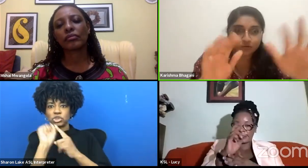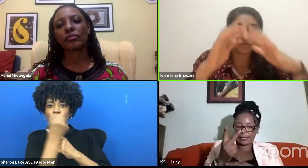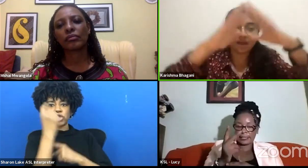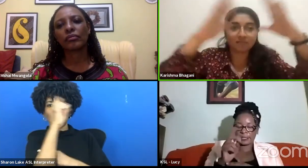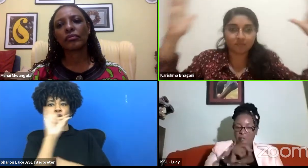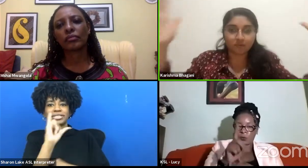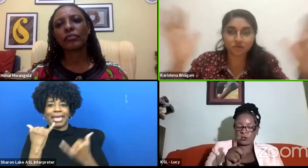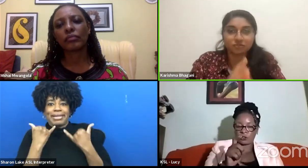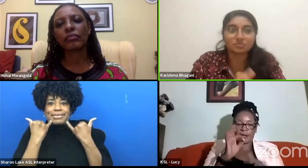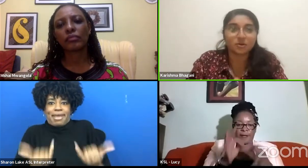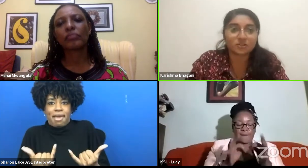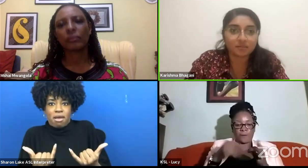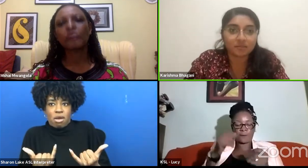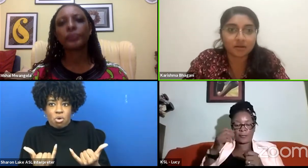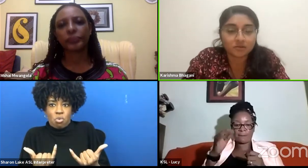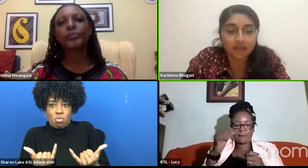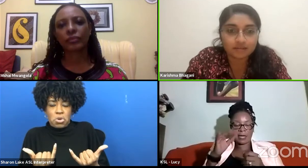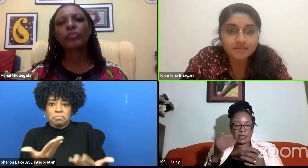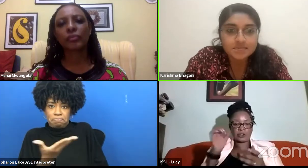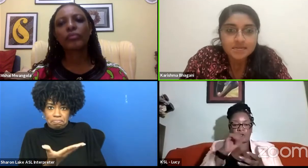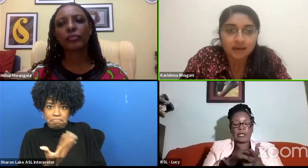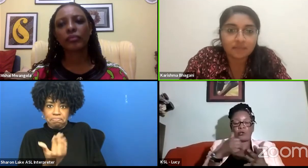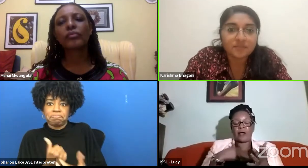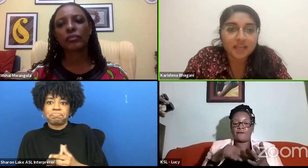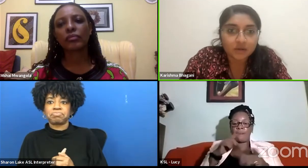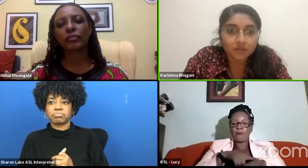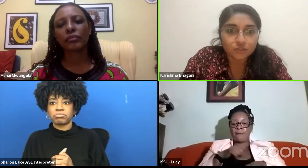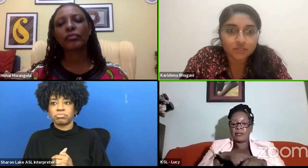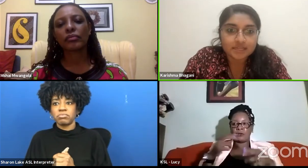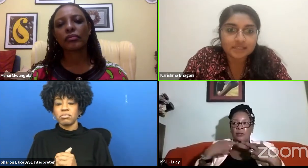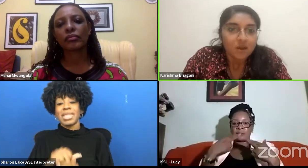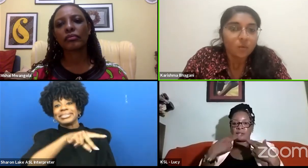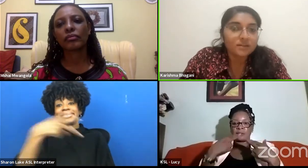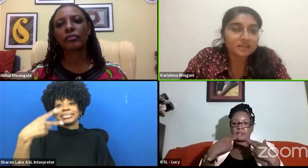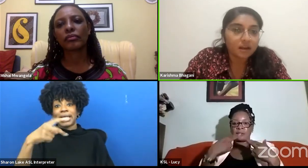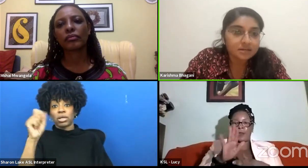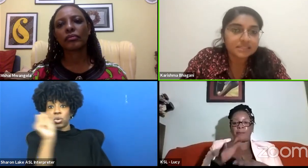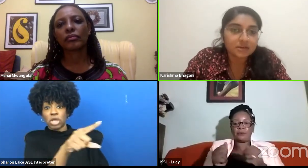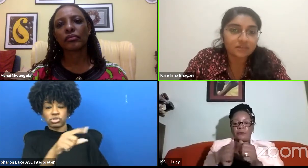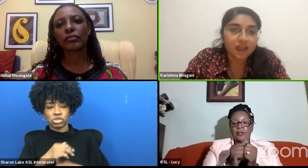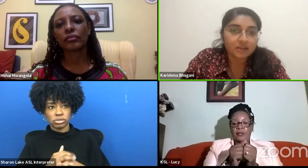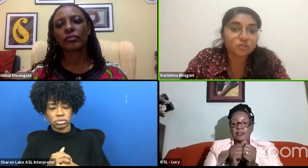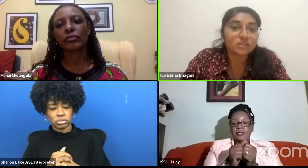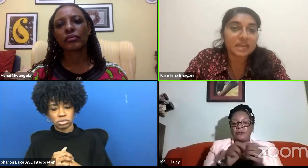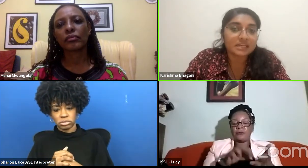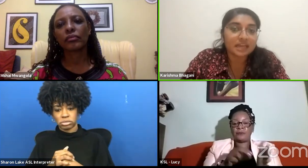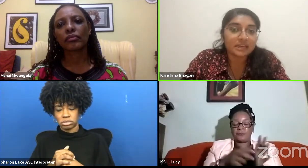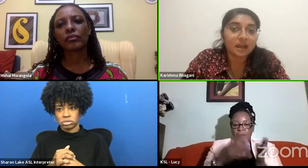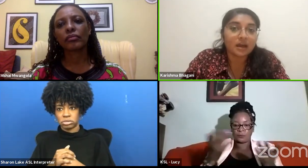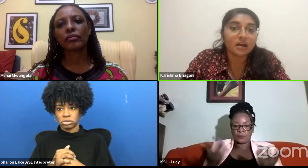so you have a moment to respond to them together. The second question is what is the current state of the arts today in Kenya?